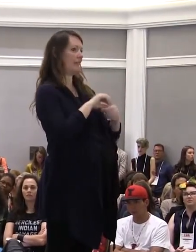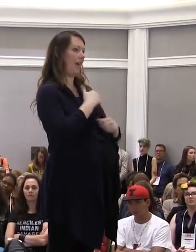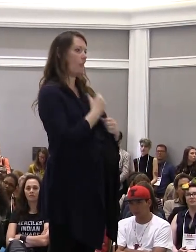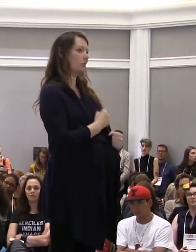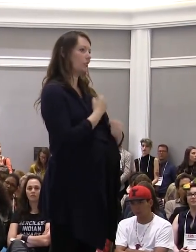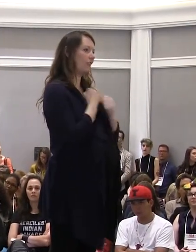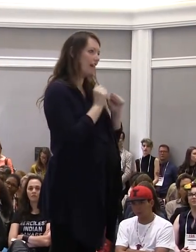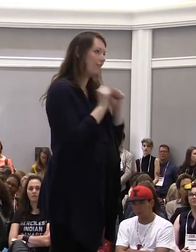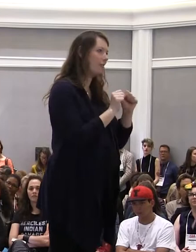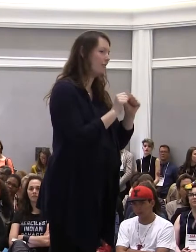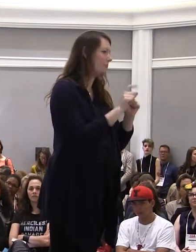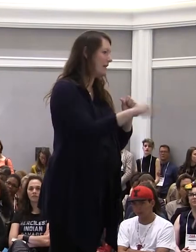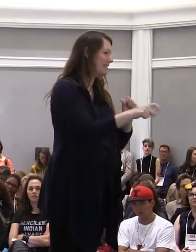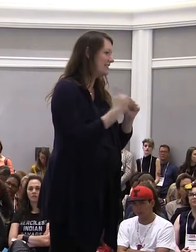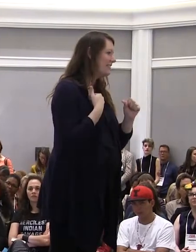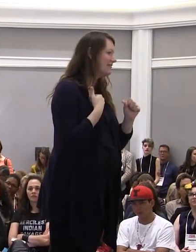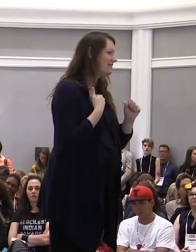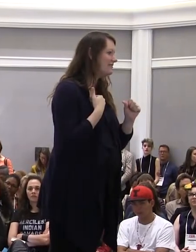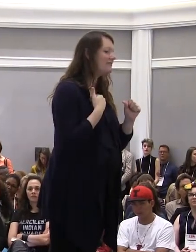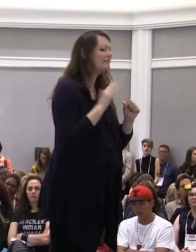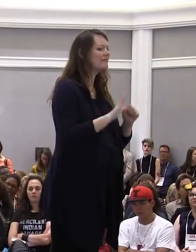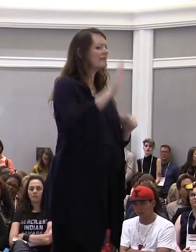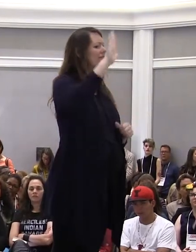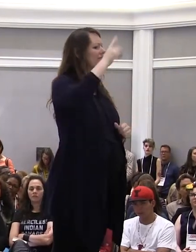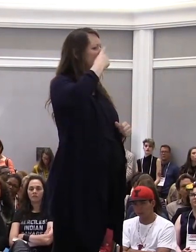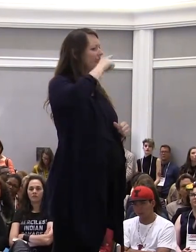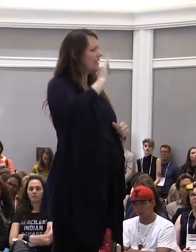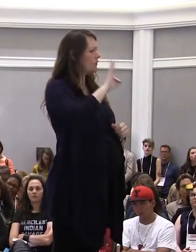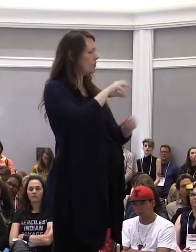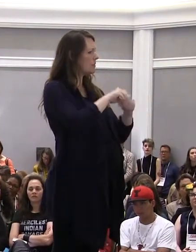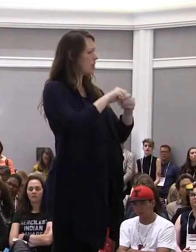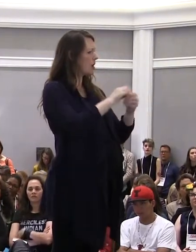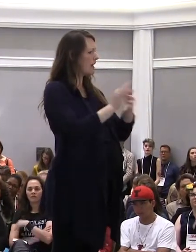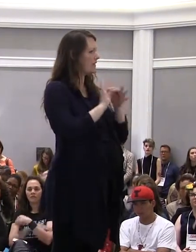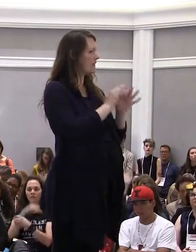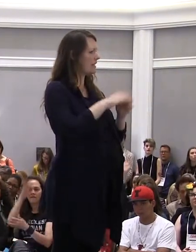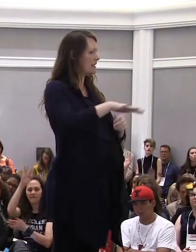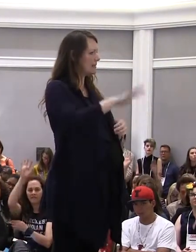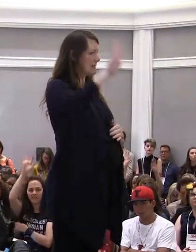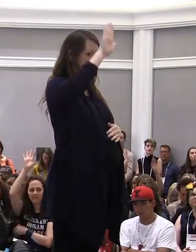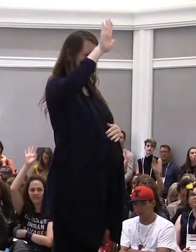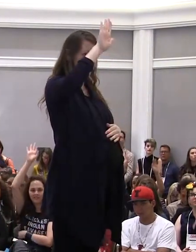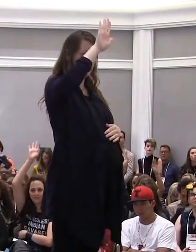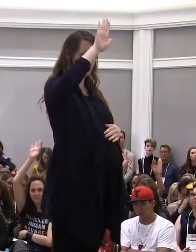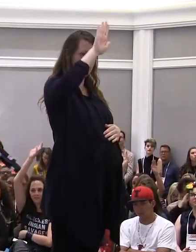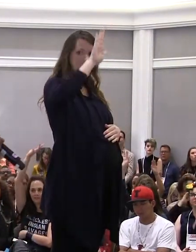So, could you raise your hand, if you have been part of an affinity space, and one that is based on identity?